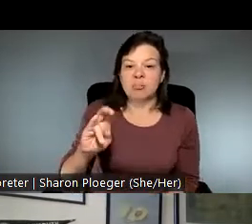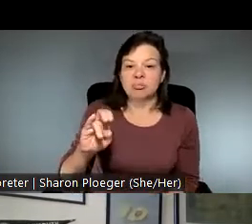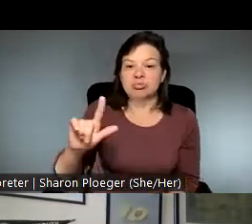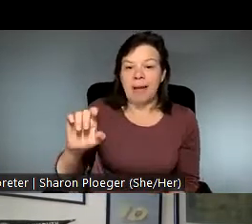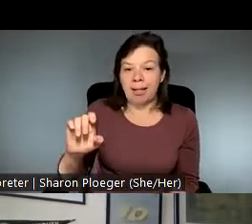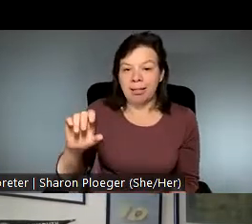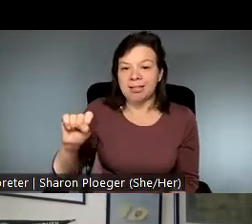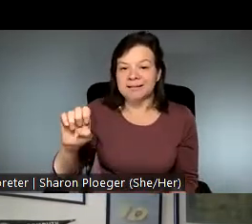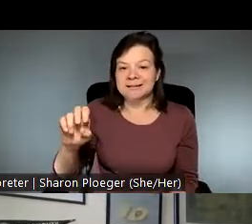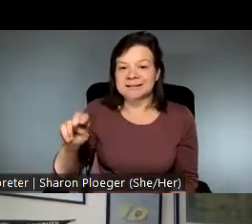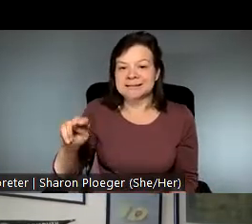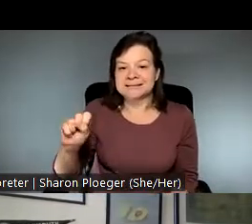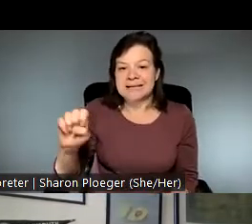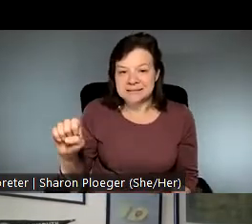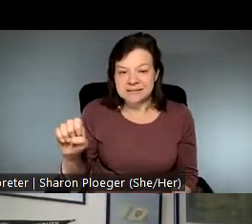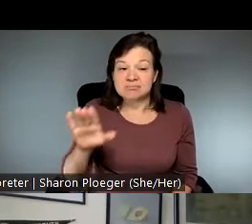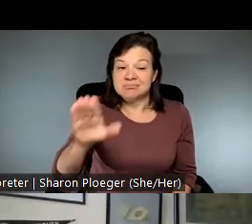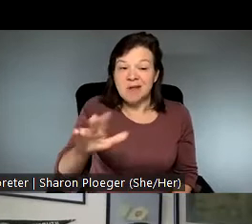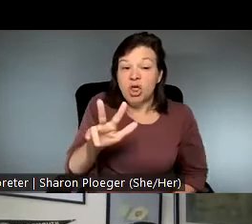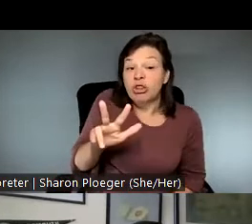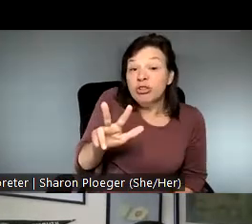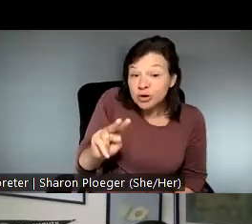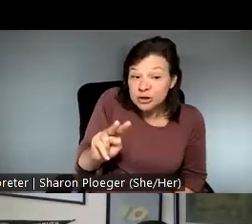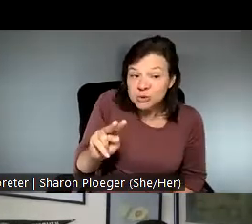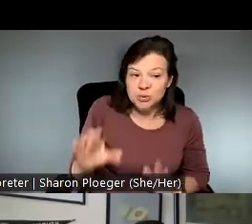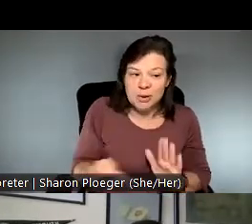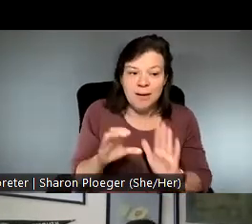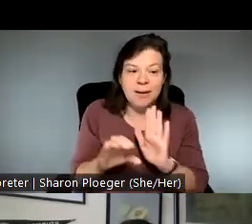and it's a 32-character display.